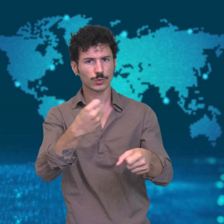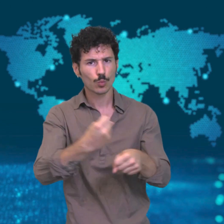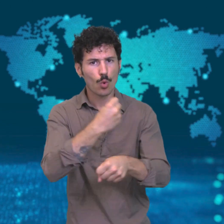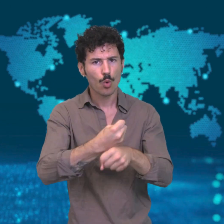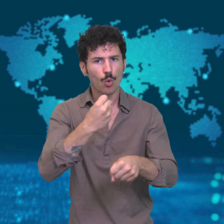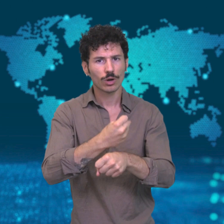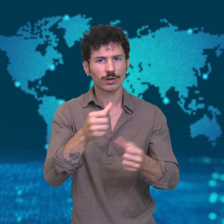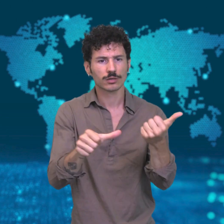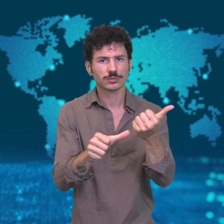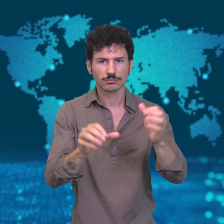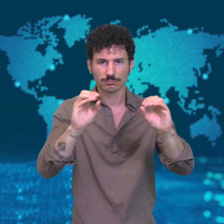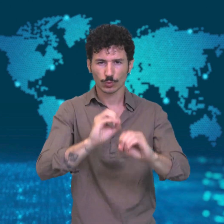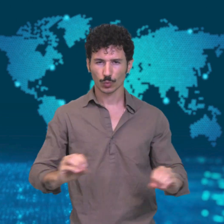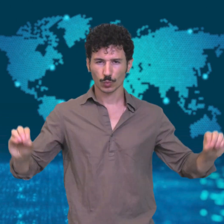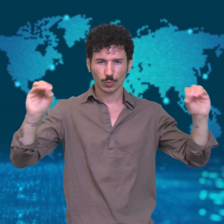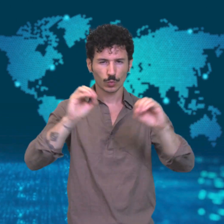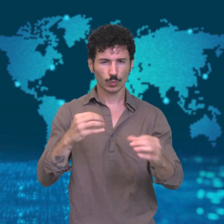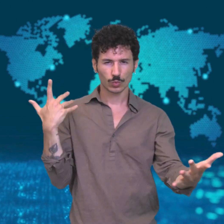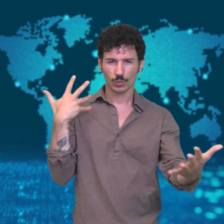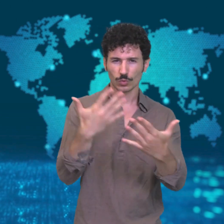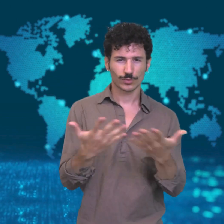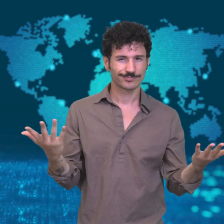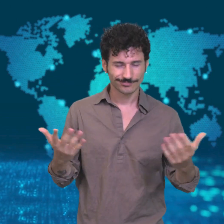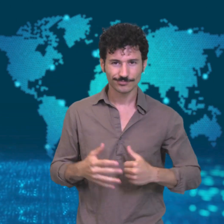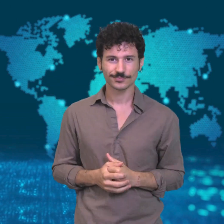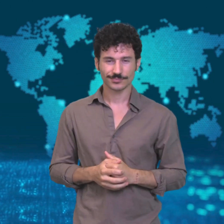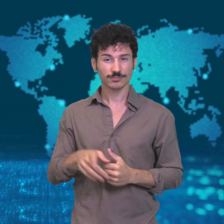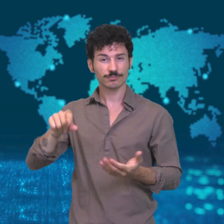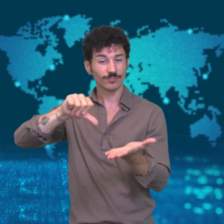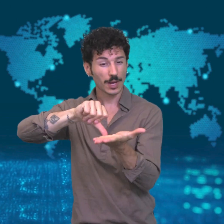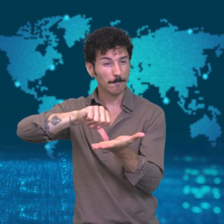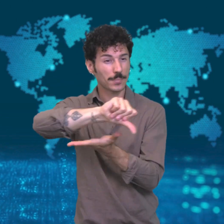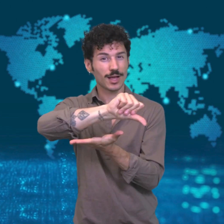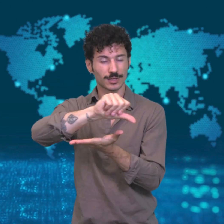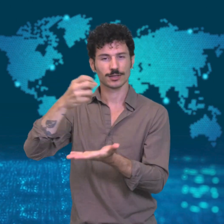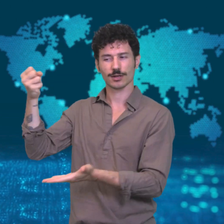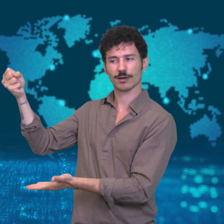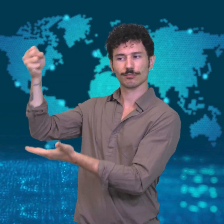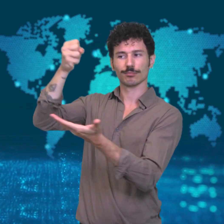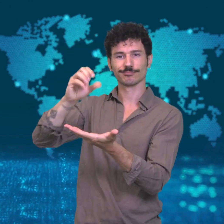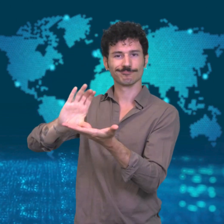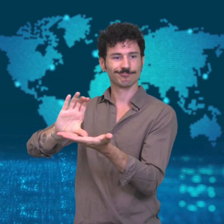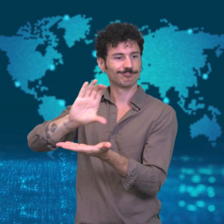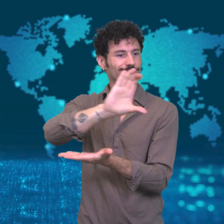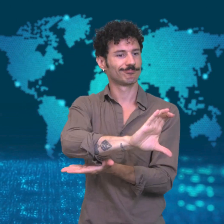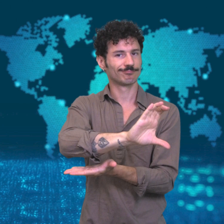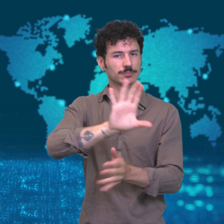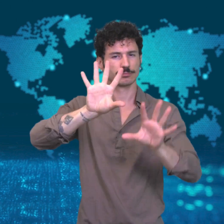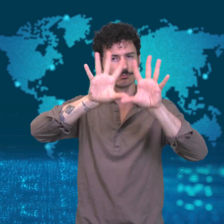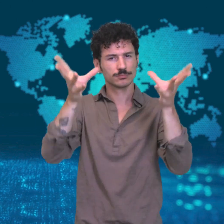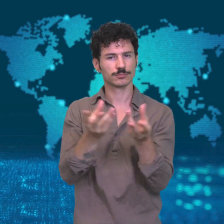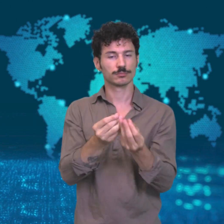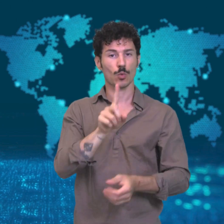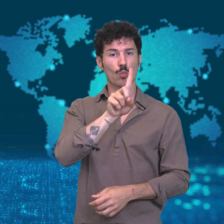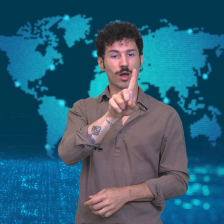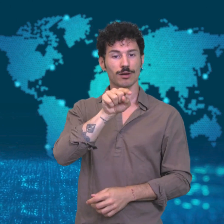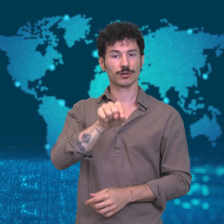She was paid a total of over 1.1 million euros in public funds.